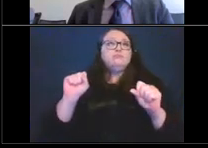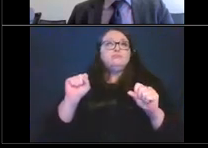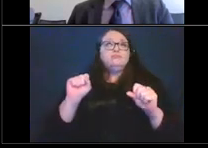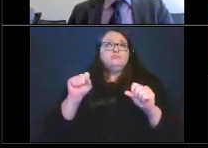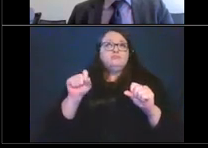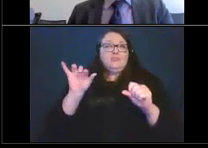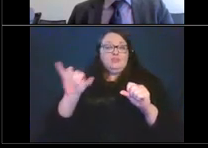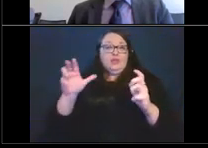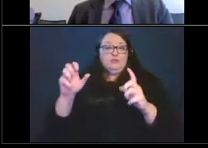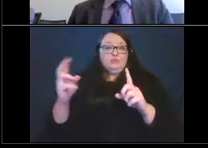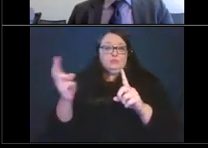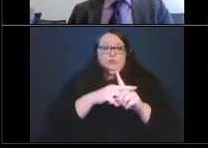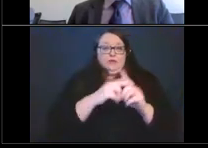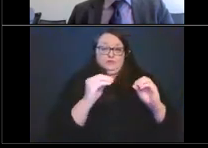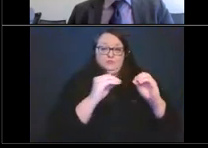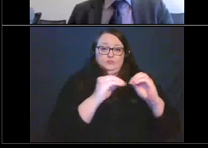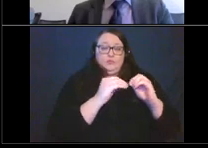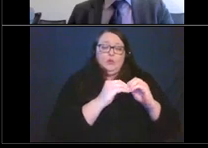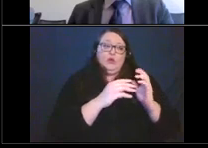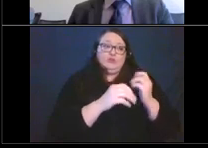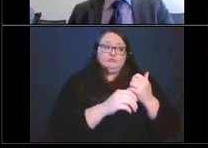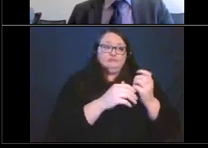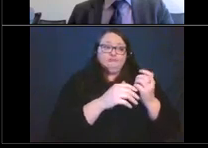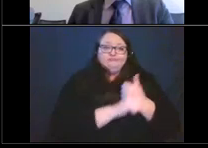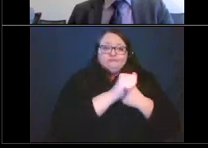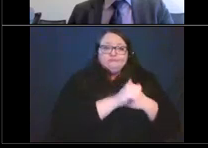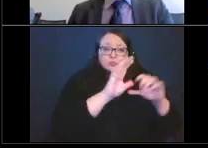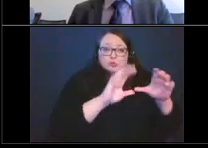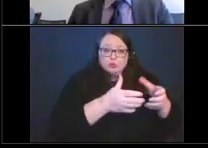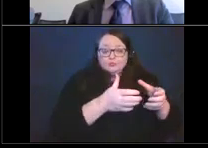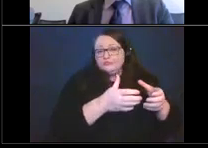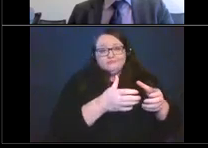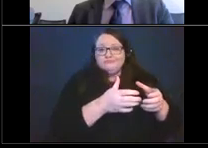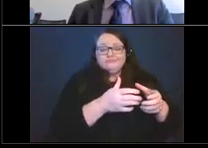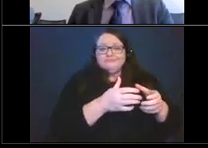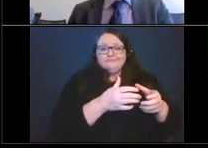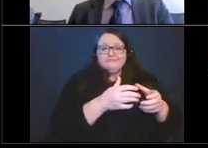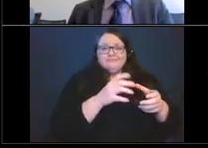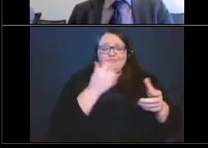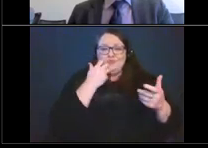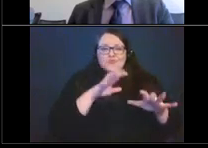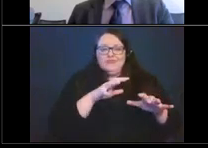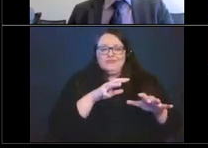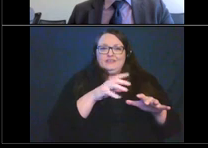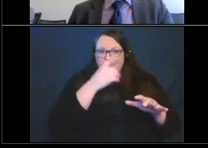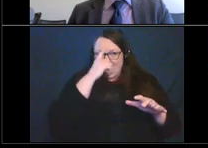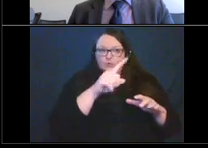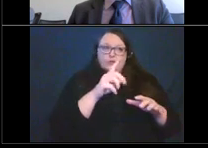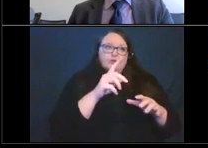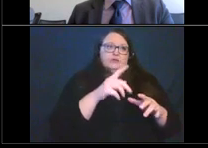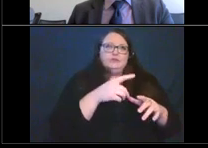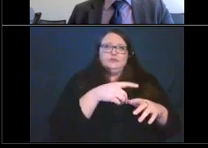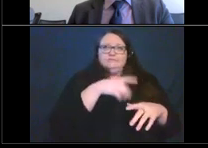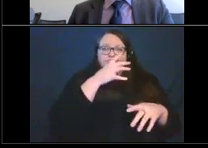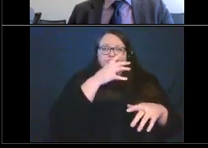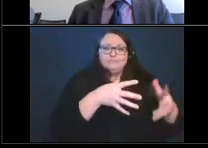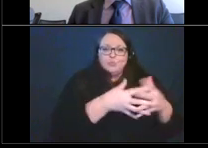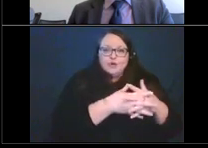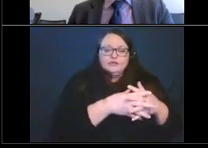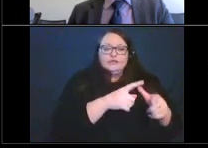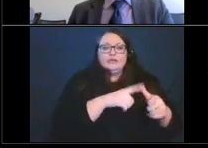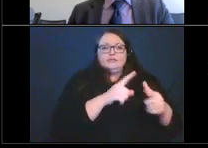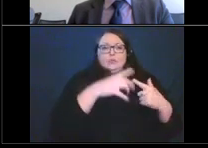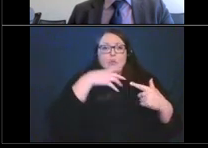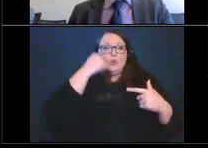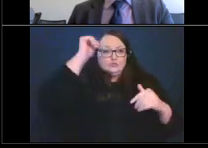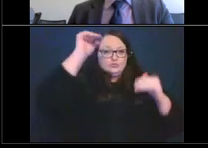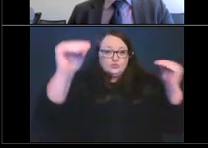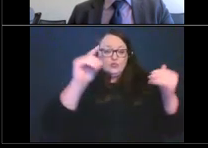vulnerable groups per se, such as pregnant people or older adults or children. HeatRisk, the benefit